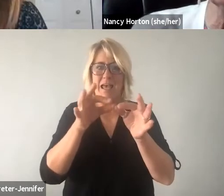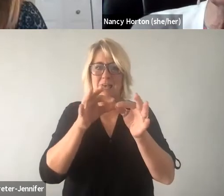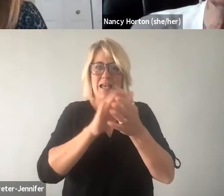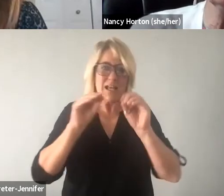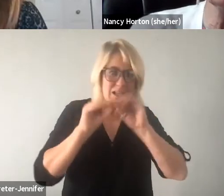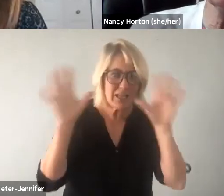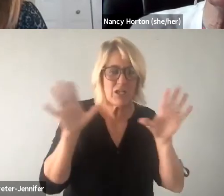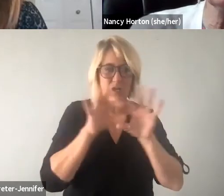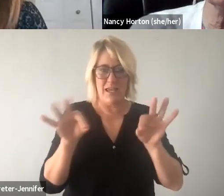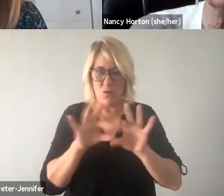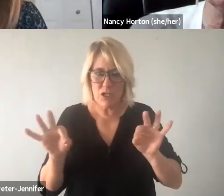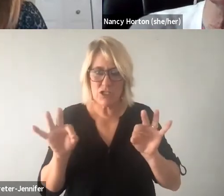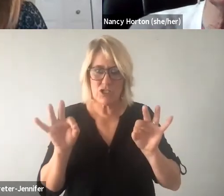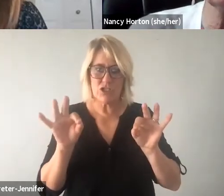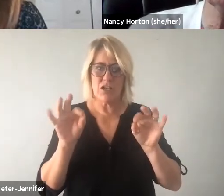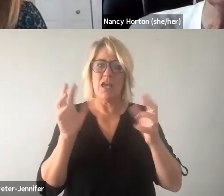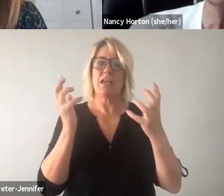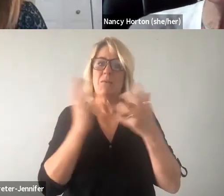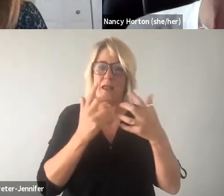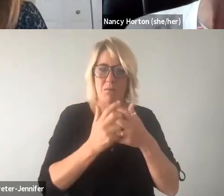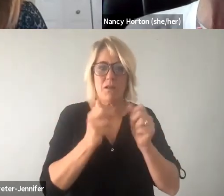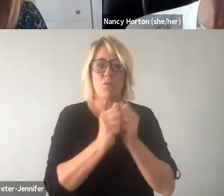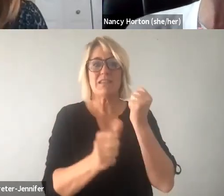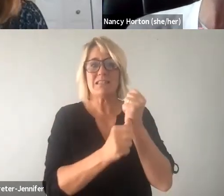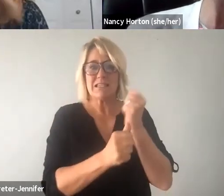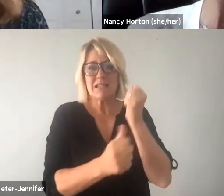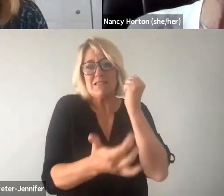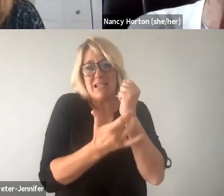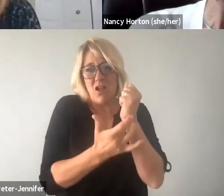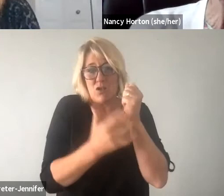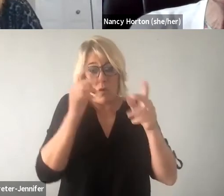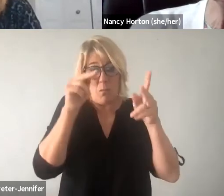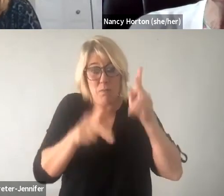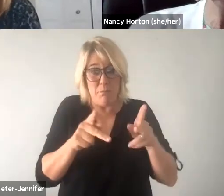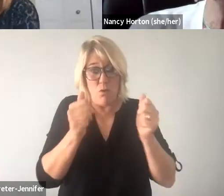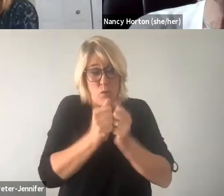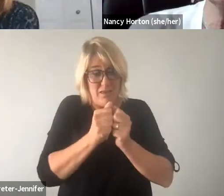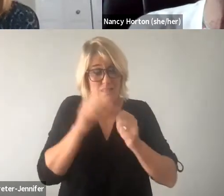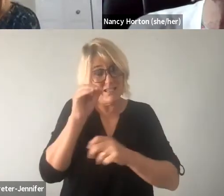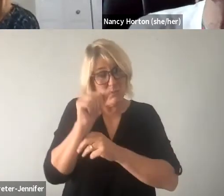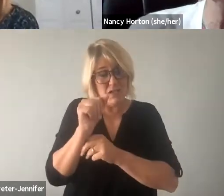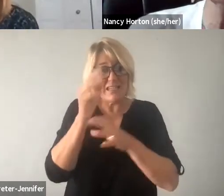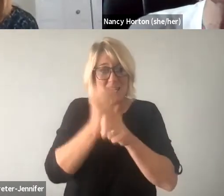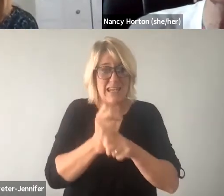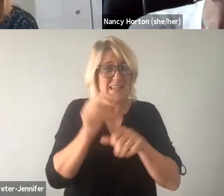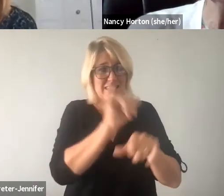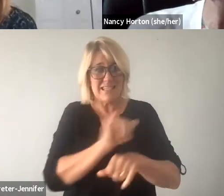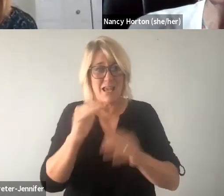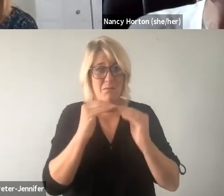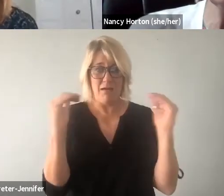and things jumping around. We want simple designs, plain language, compatibility with assistive technology